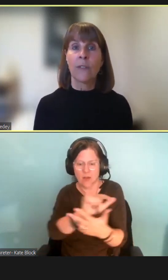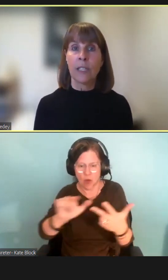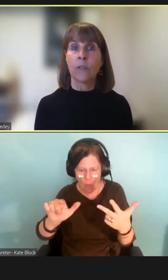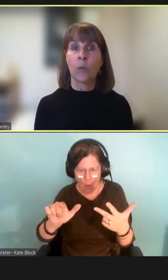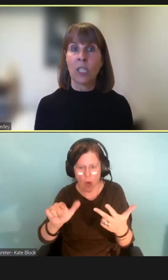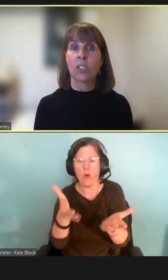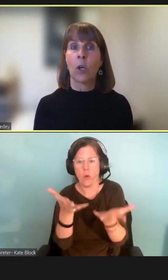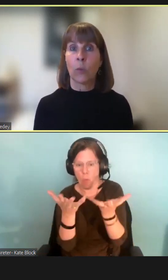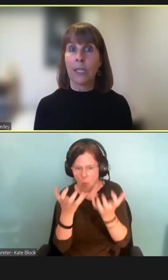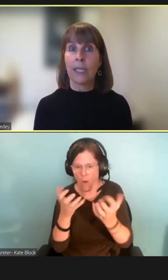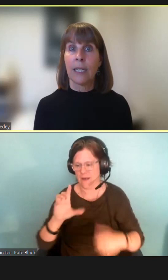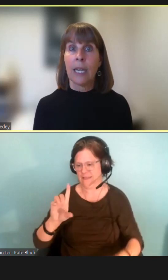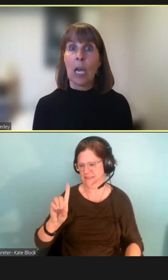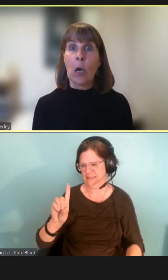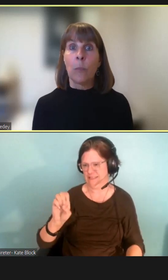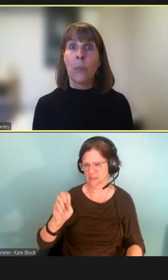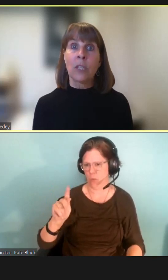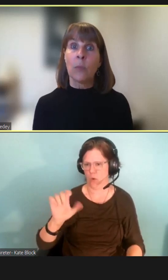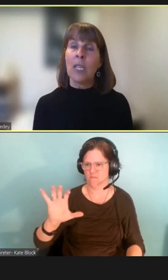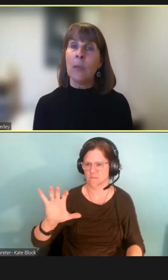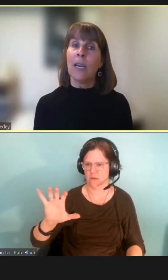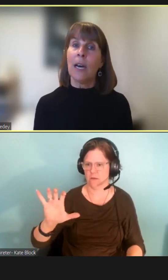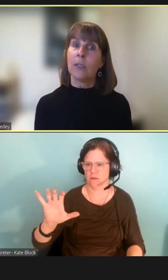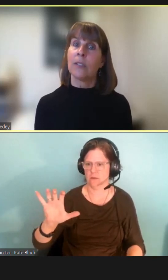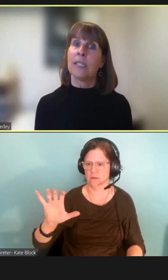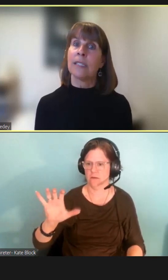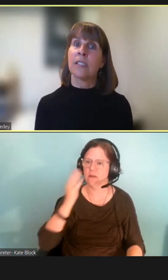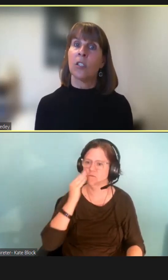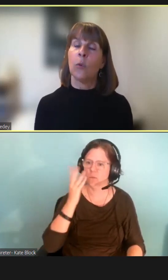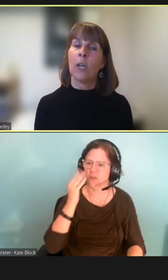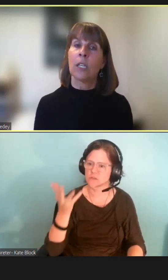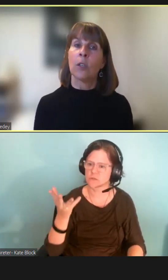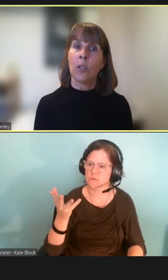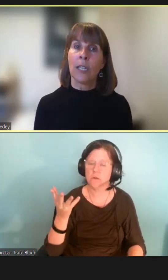information already but there may be other things that you want to look at